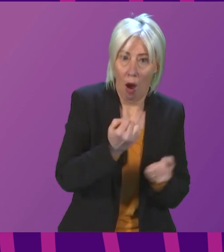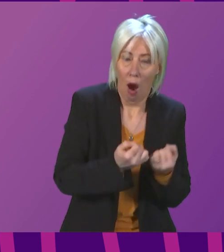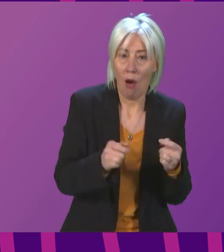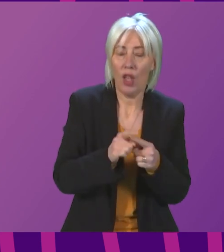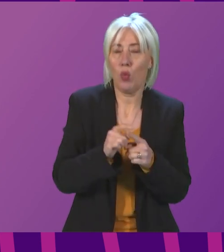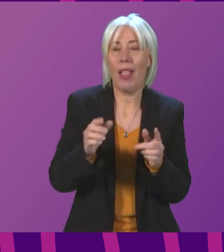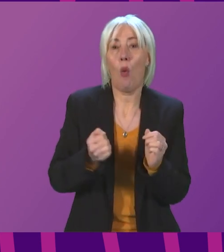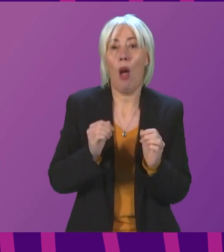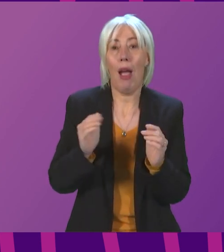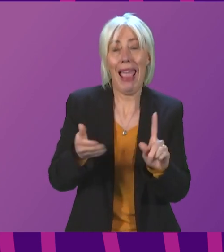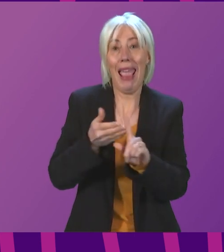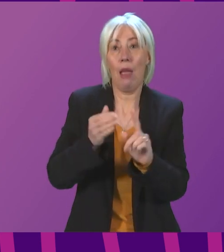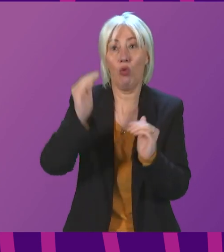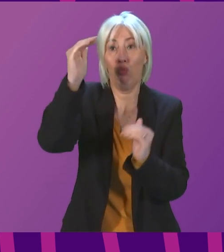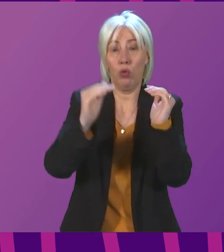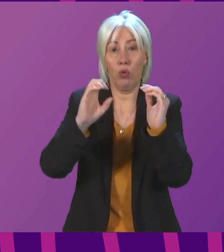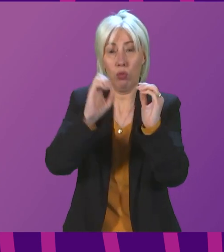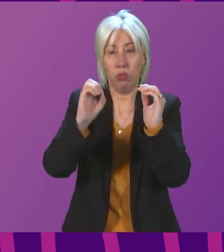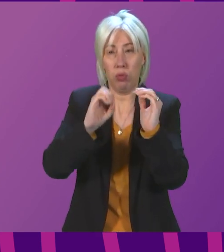However, under the Government, rail is being undermined.